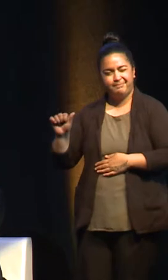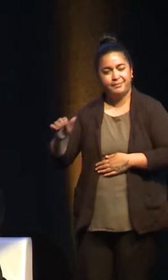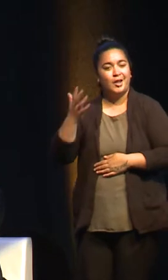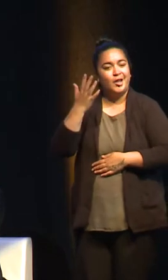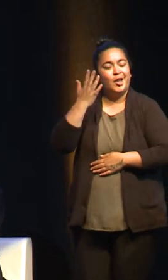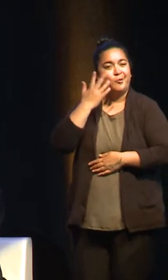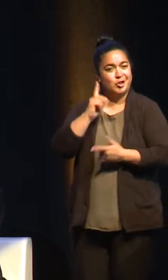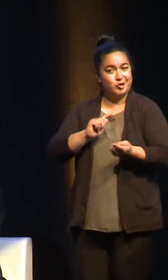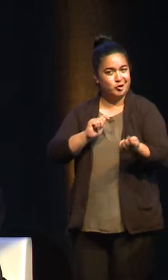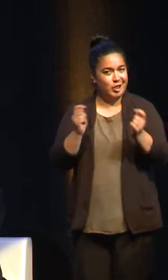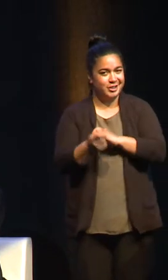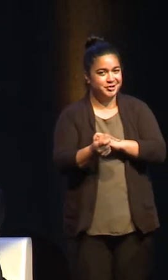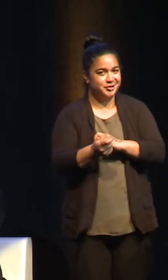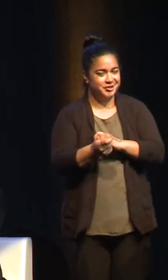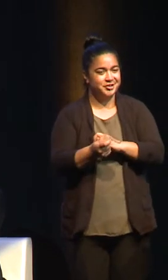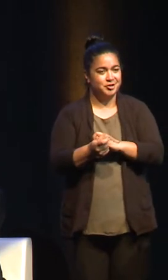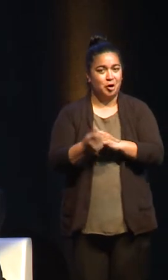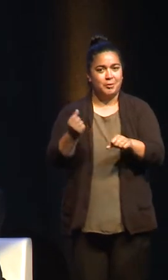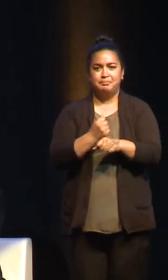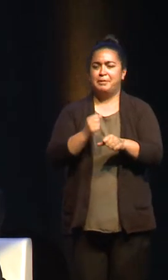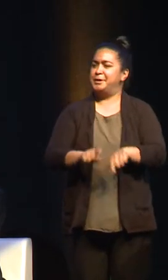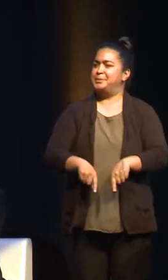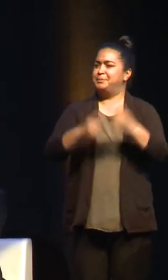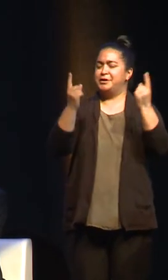people, because there's an element of surprise when you make moves like that, you have to